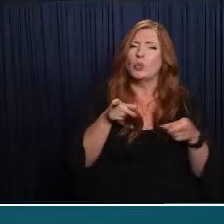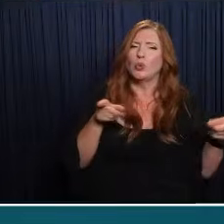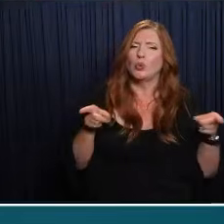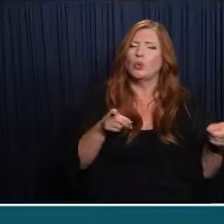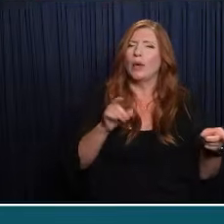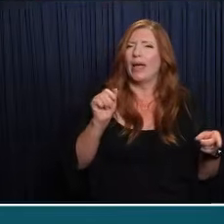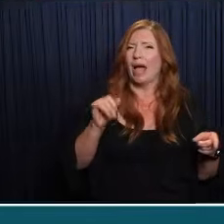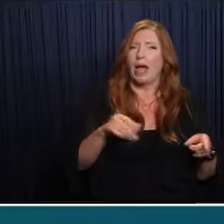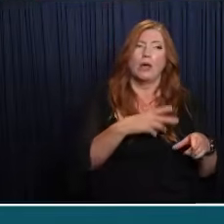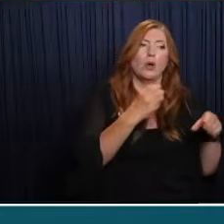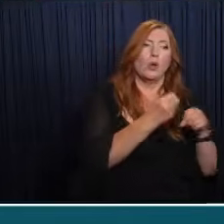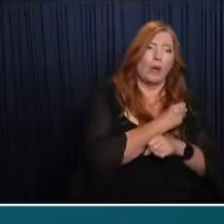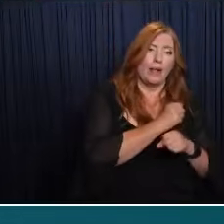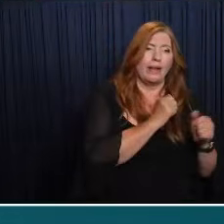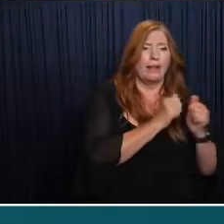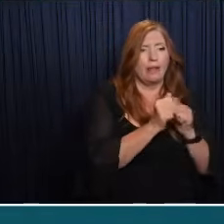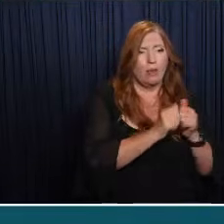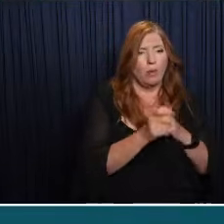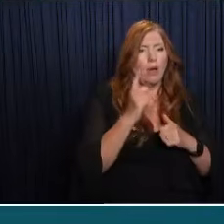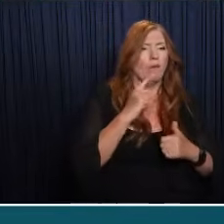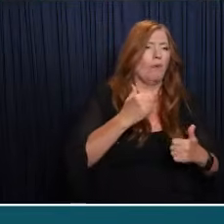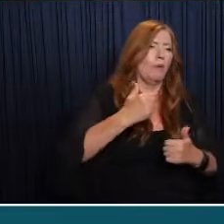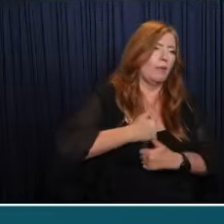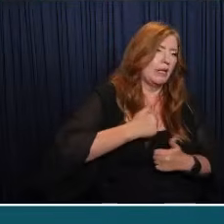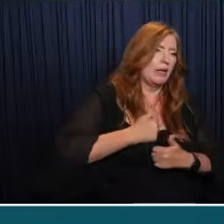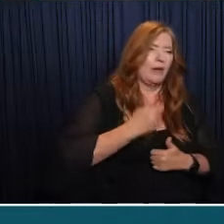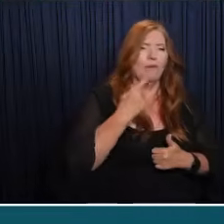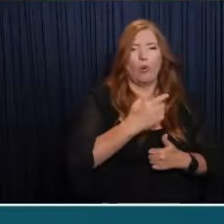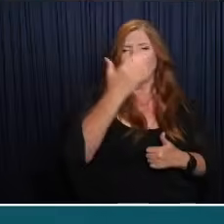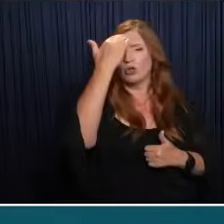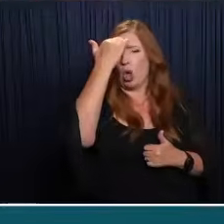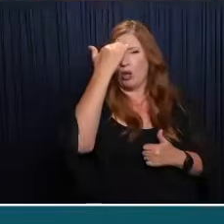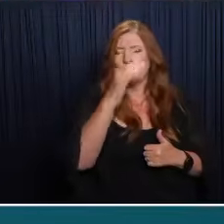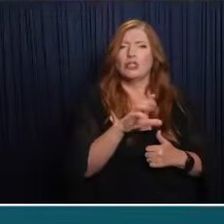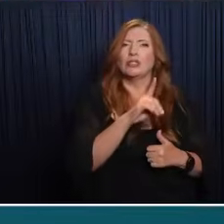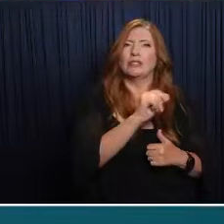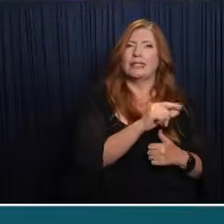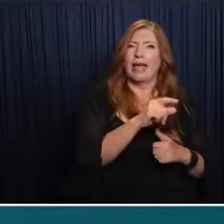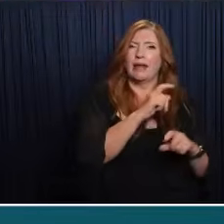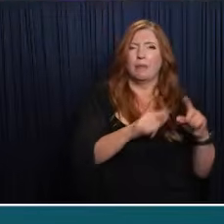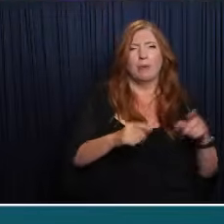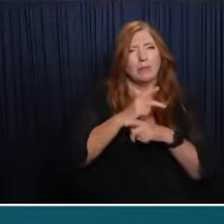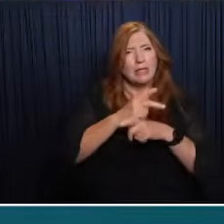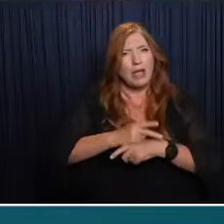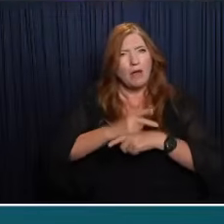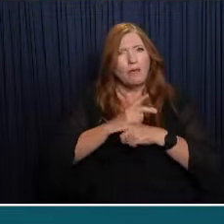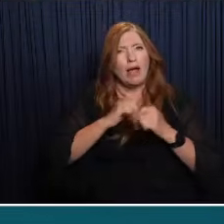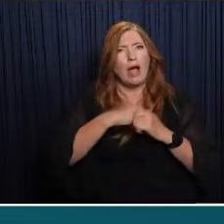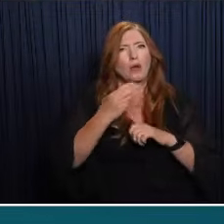AND THAT IS NOT RIGHT. THERE ARE TWO VERSIONS OF AI, RIG